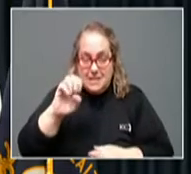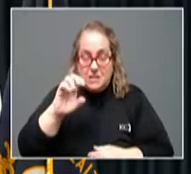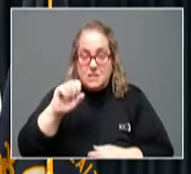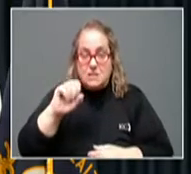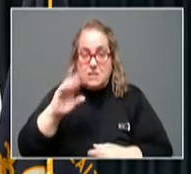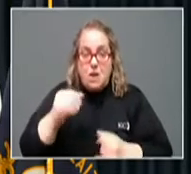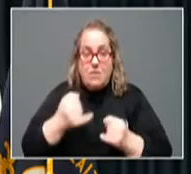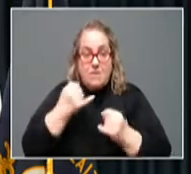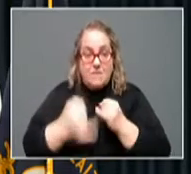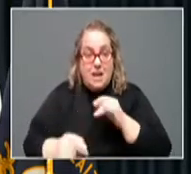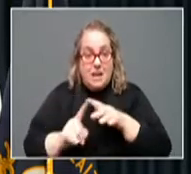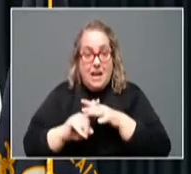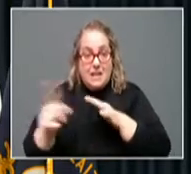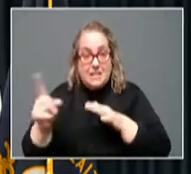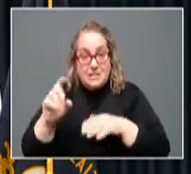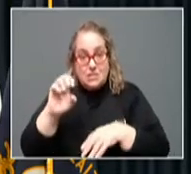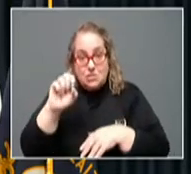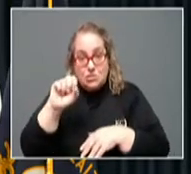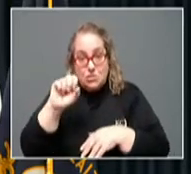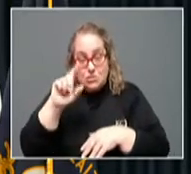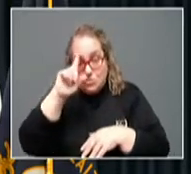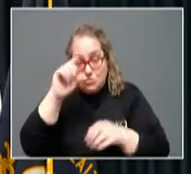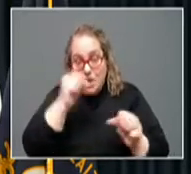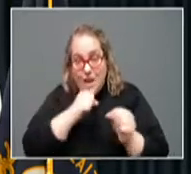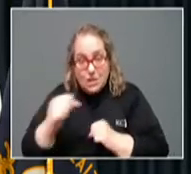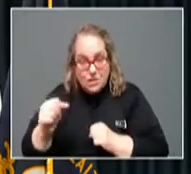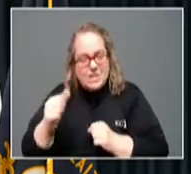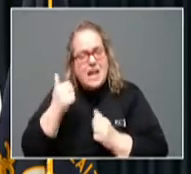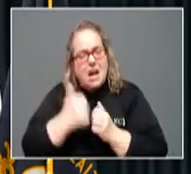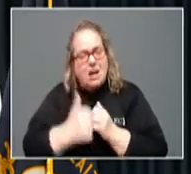everyone to have the chance to be vaccinated. But at that young age